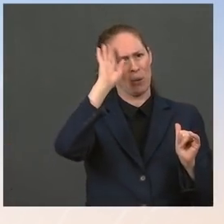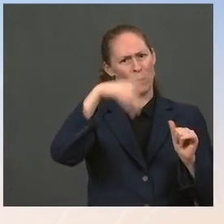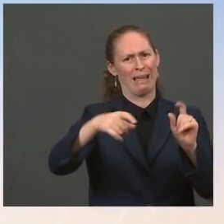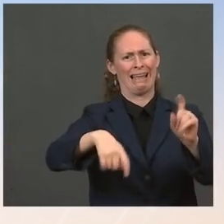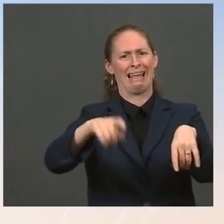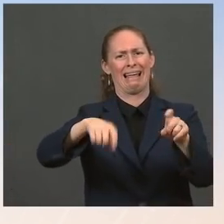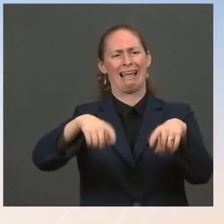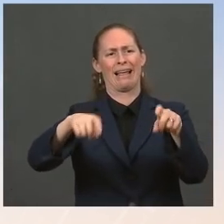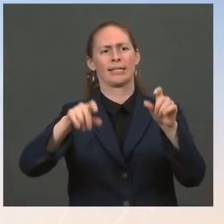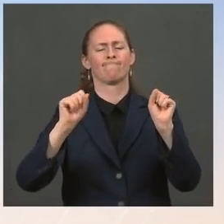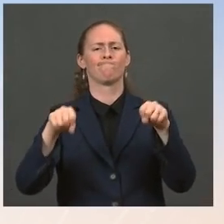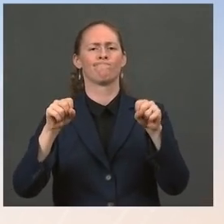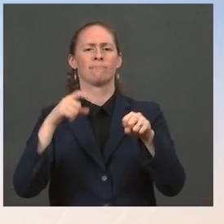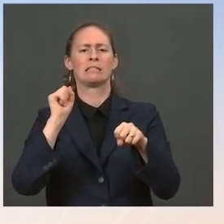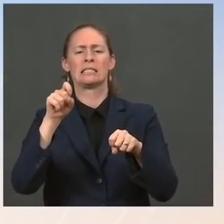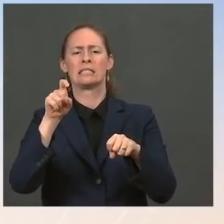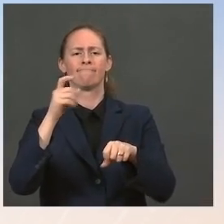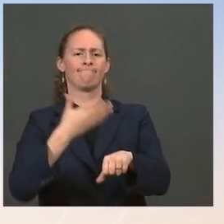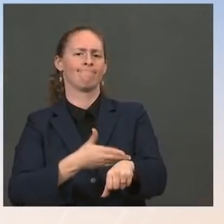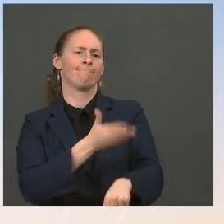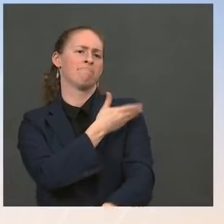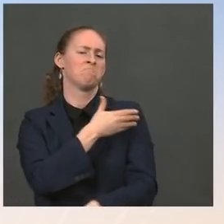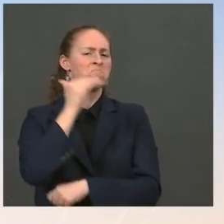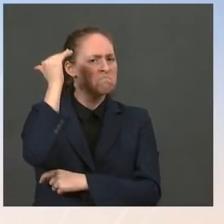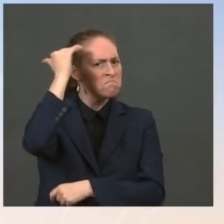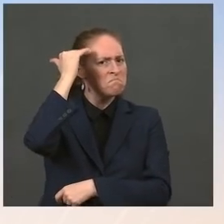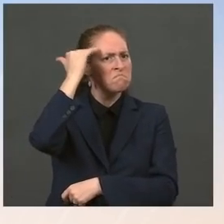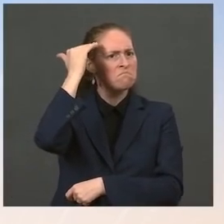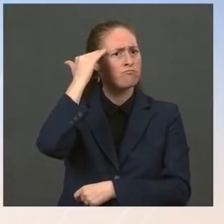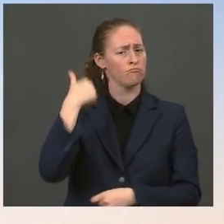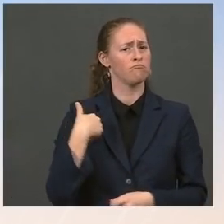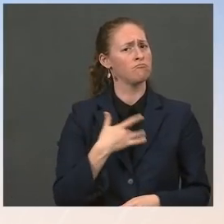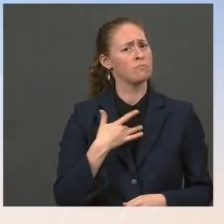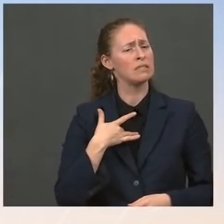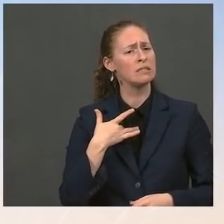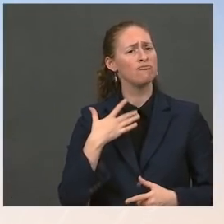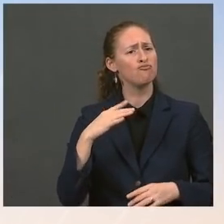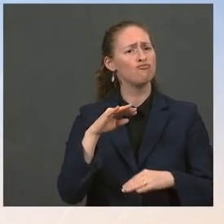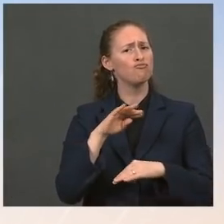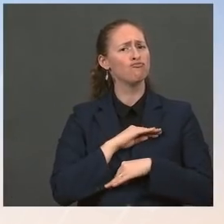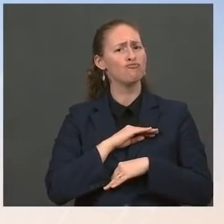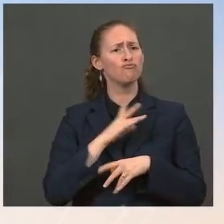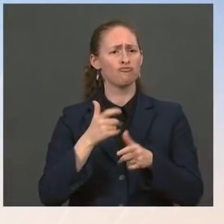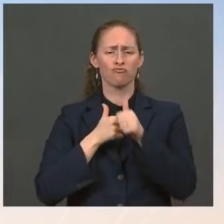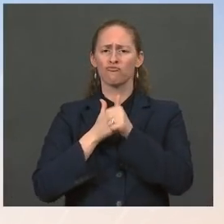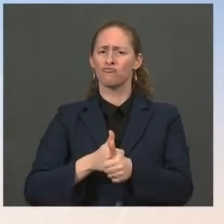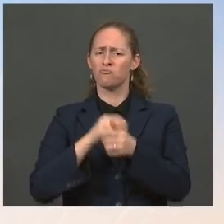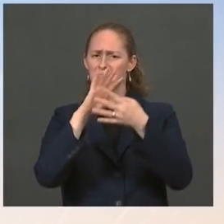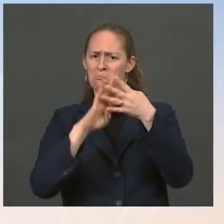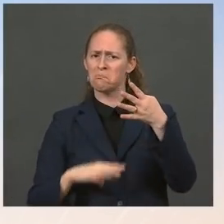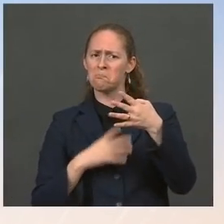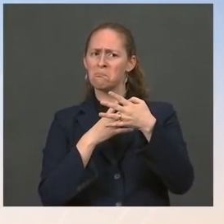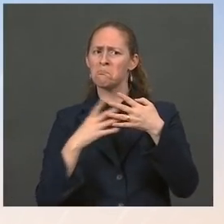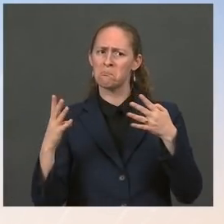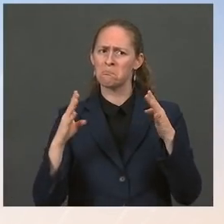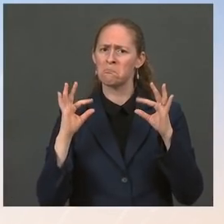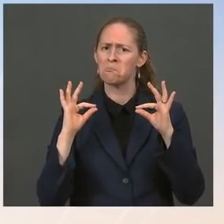And we are pleased by the fact that we are now on track to not only triple by November but also quadruple by December.